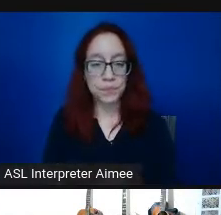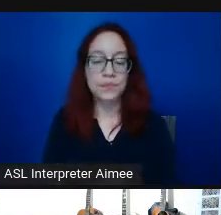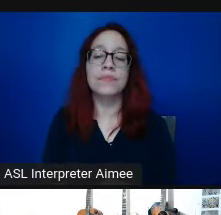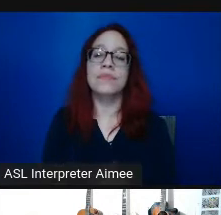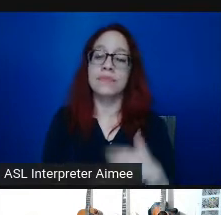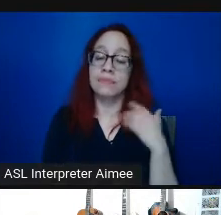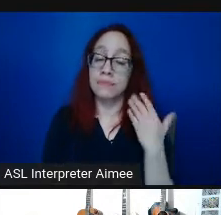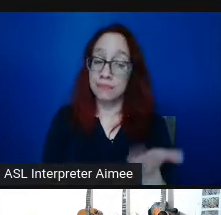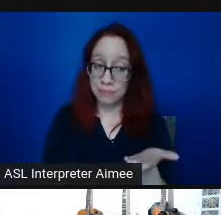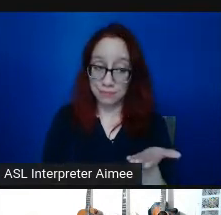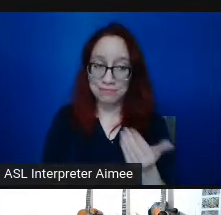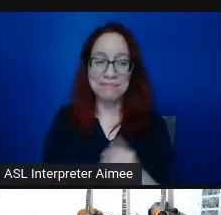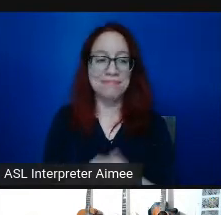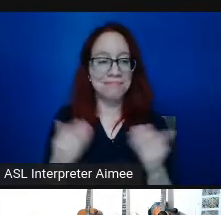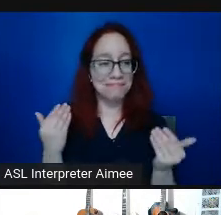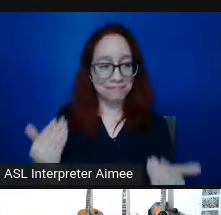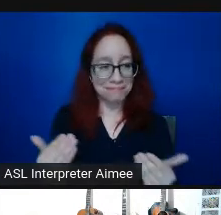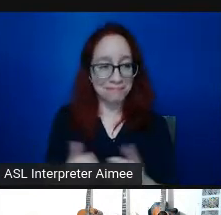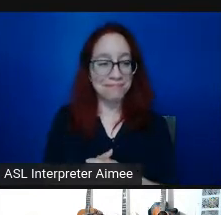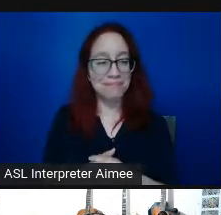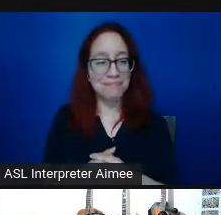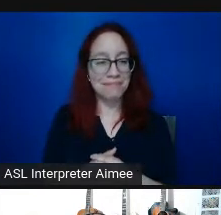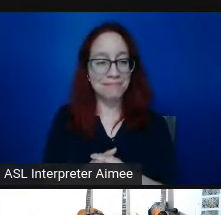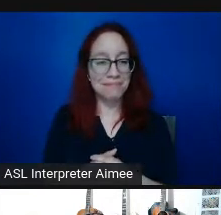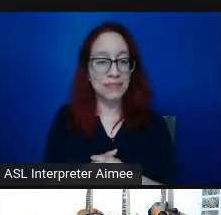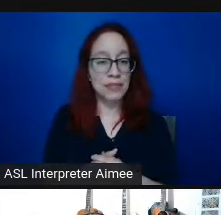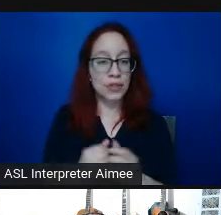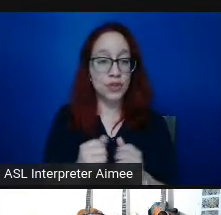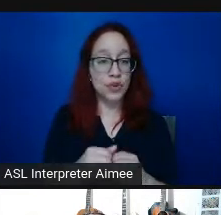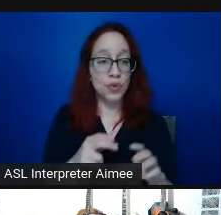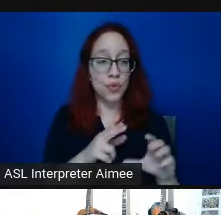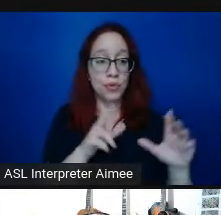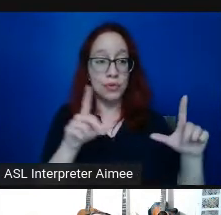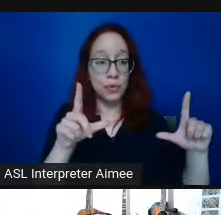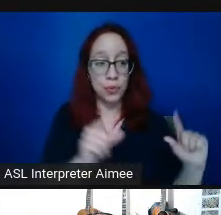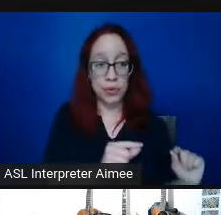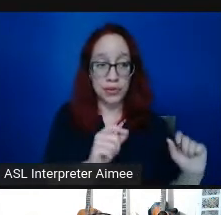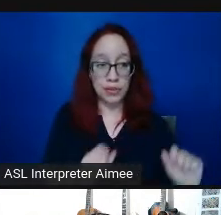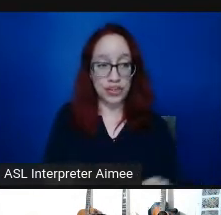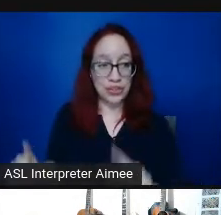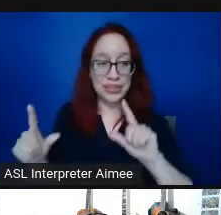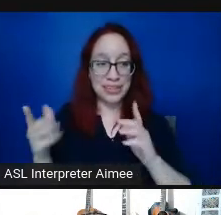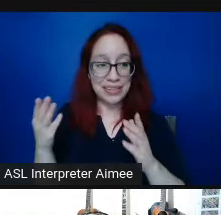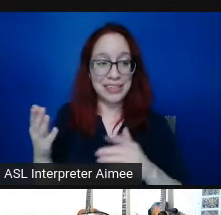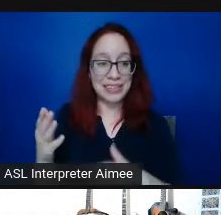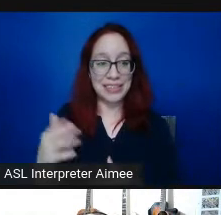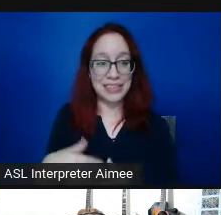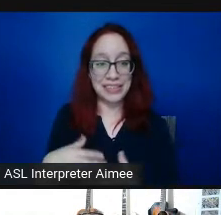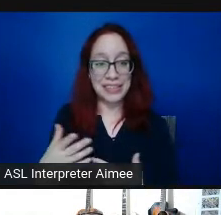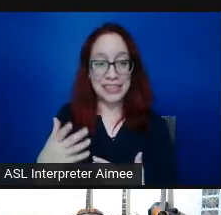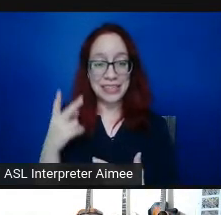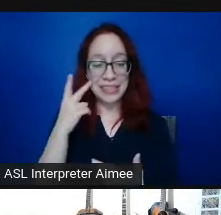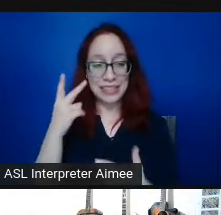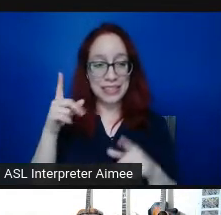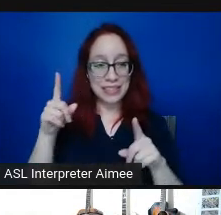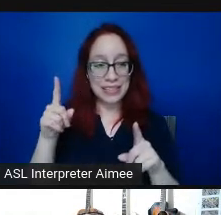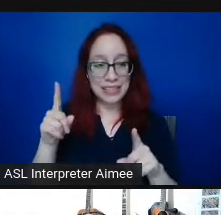Let's get going. I'm going to come out on the presentation now and you can see a screen on a test WordPress website